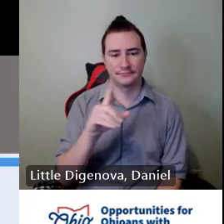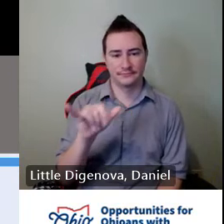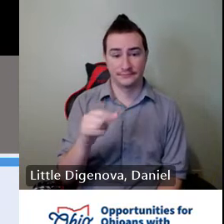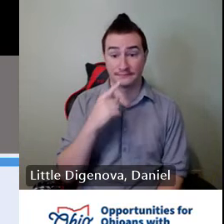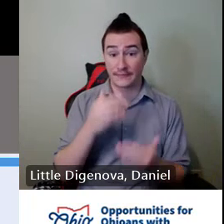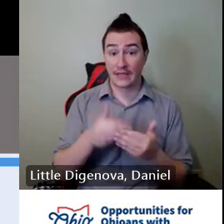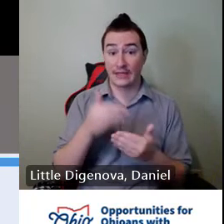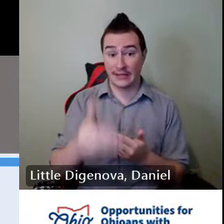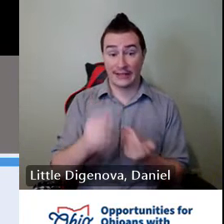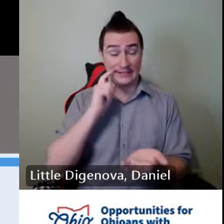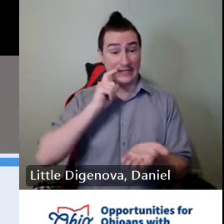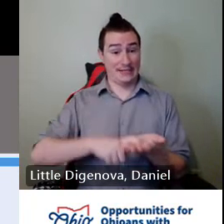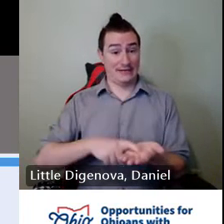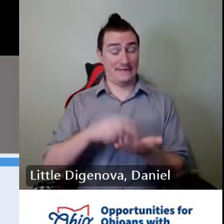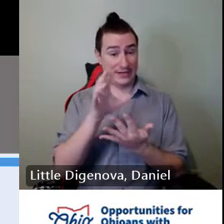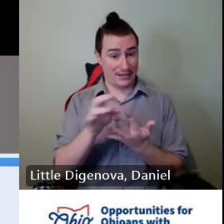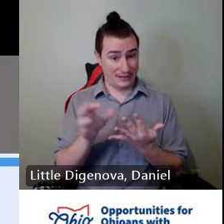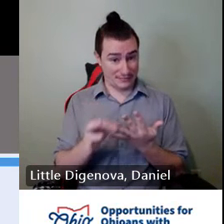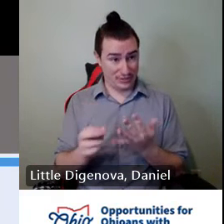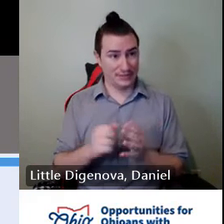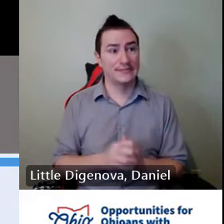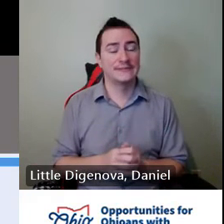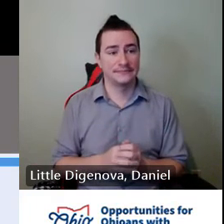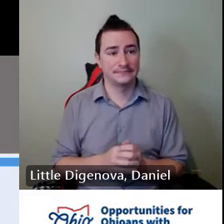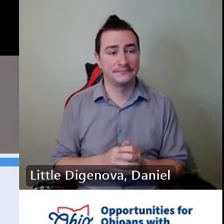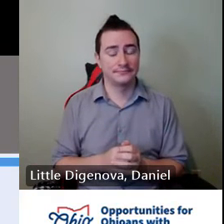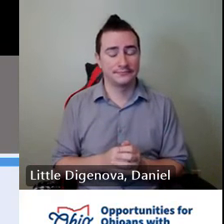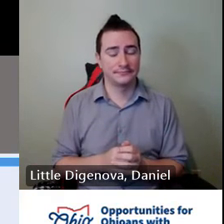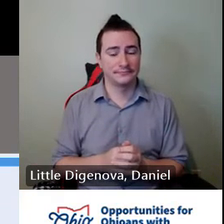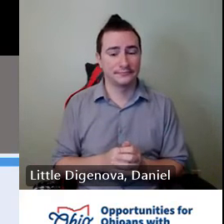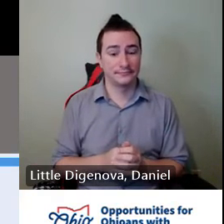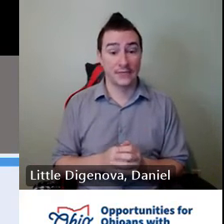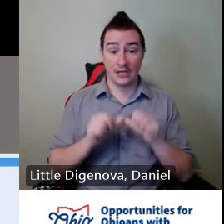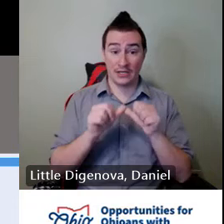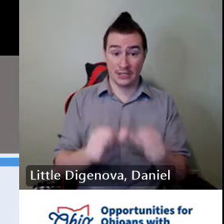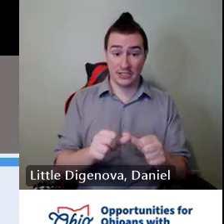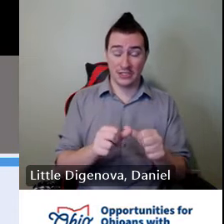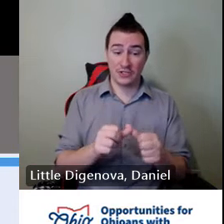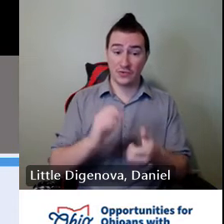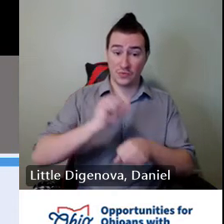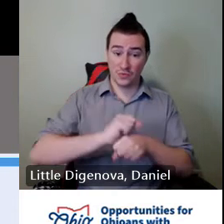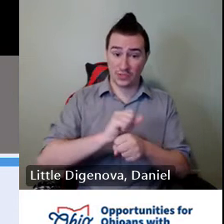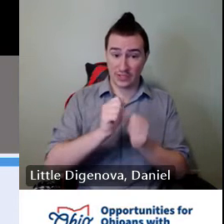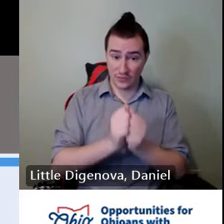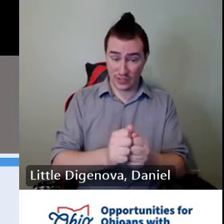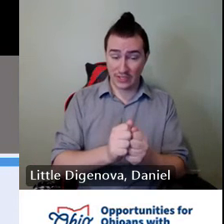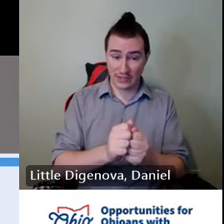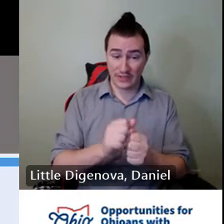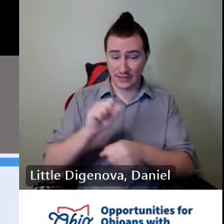To do this, the employer continues the informal collaboration described in the ADA as the interactive process.